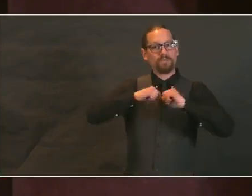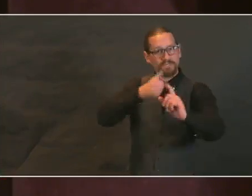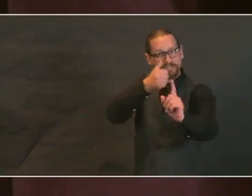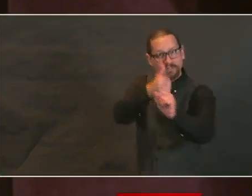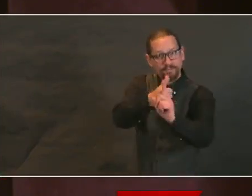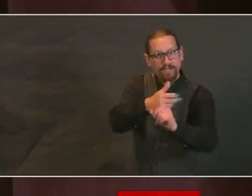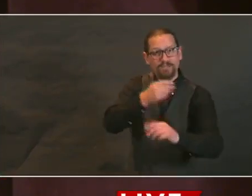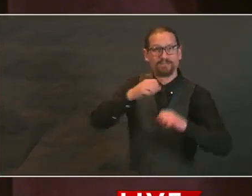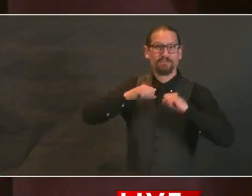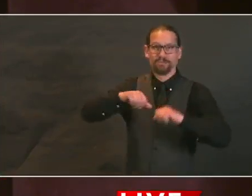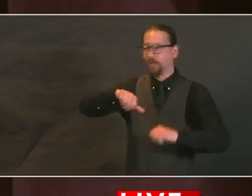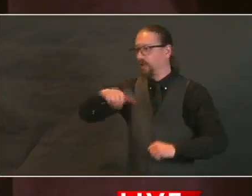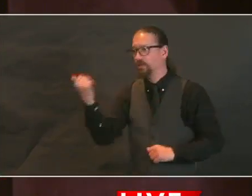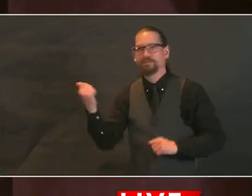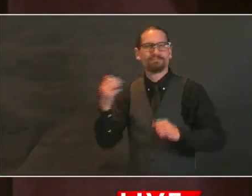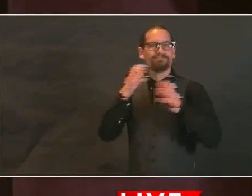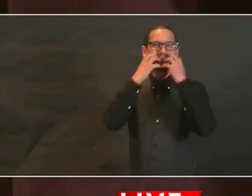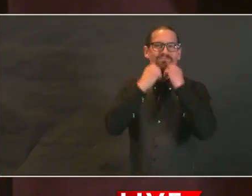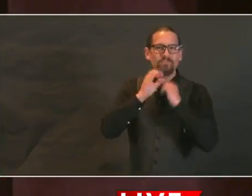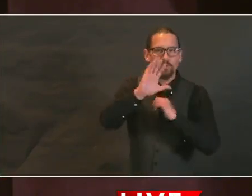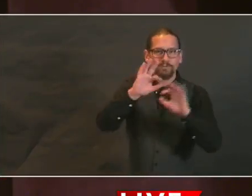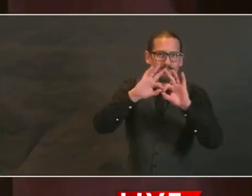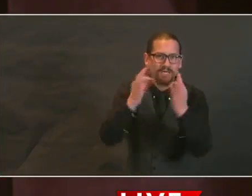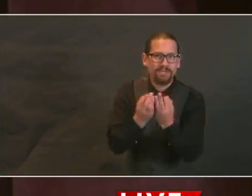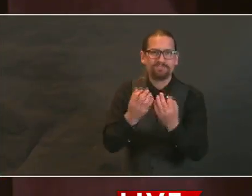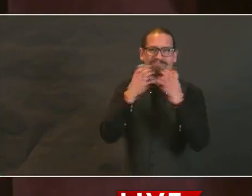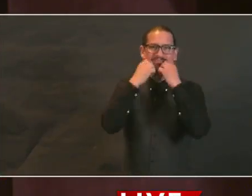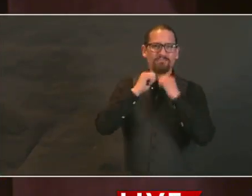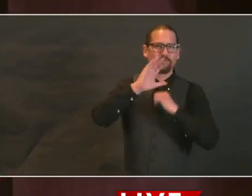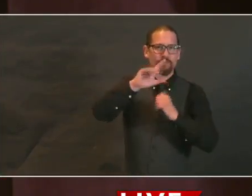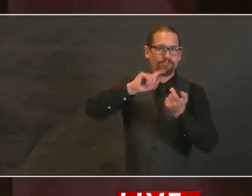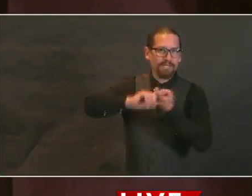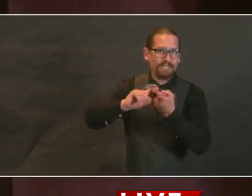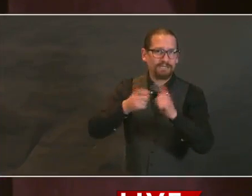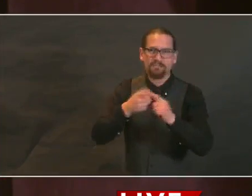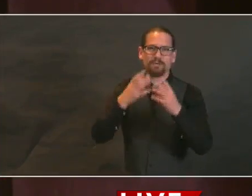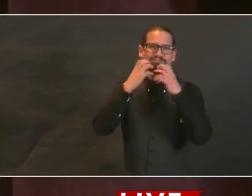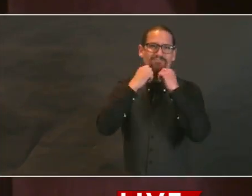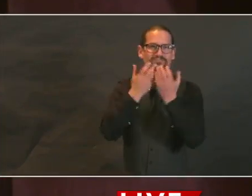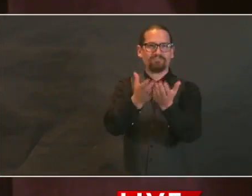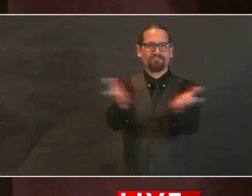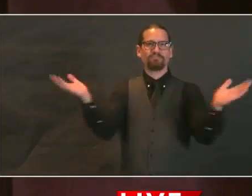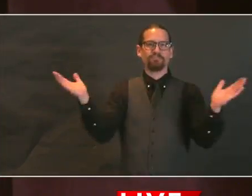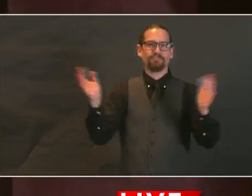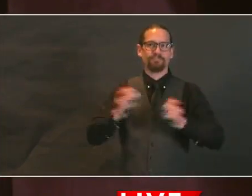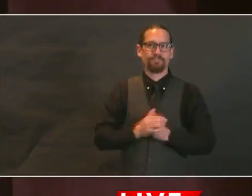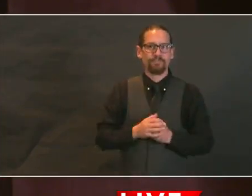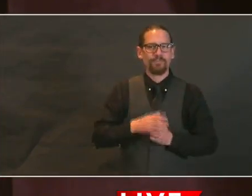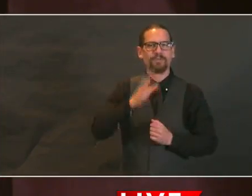UNDERSTANDING AND GO GET VACCINATED TO PROTECT YOURSELF AND TO PROTECT YOUR LOVED ONES